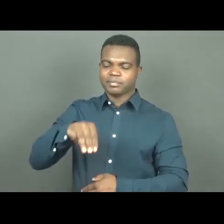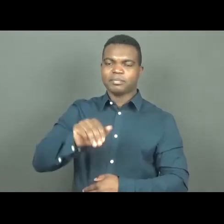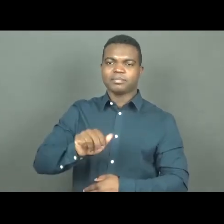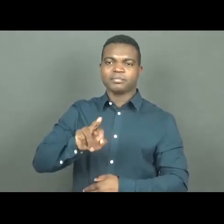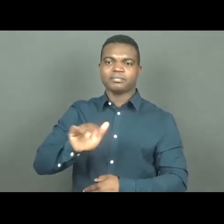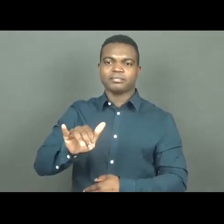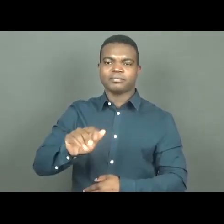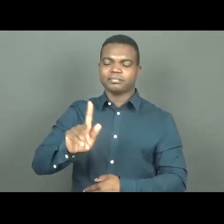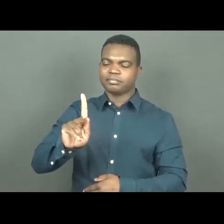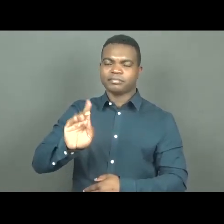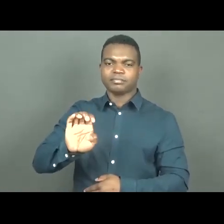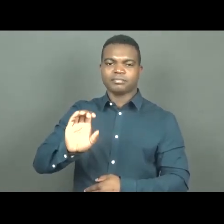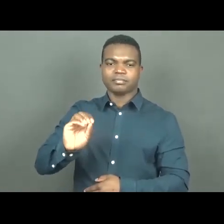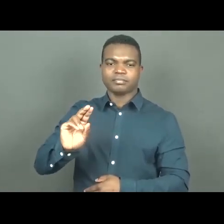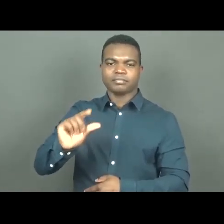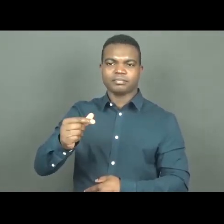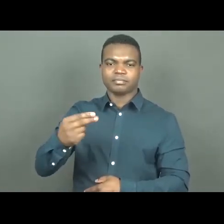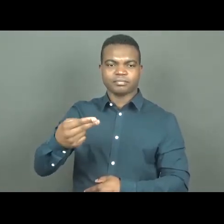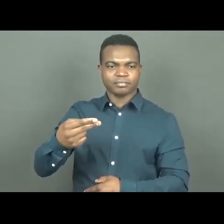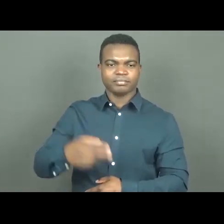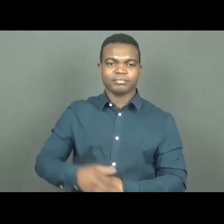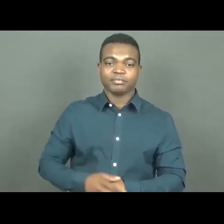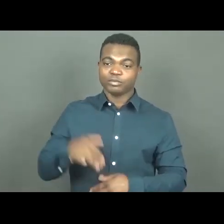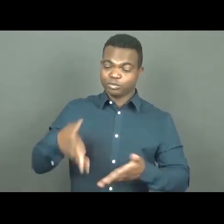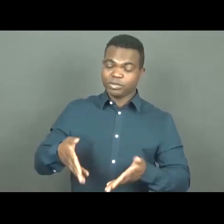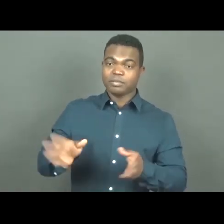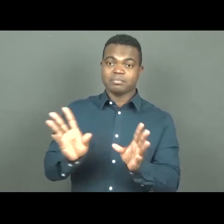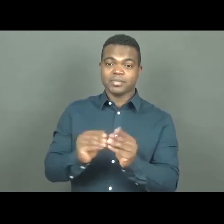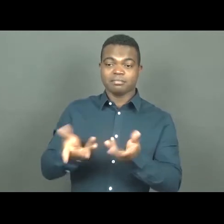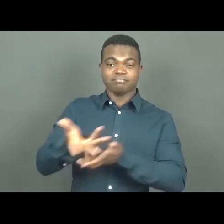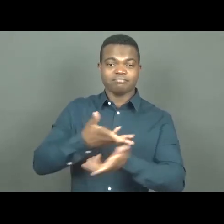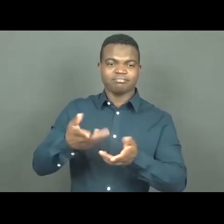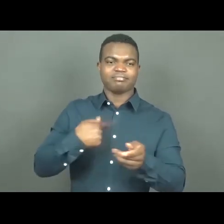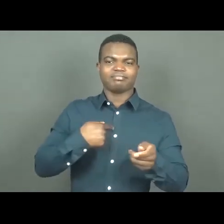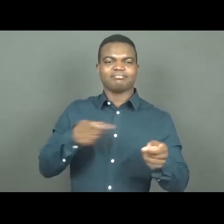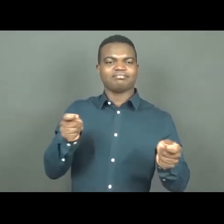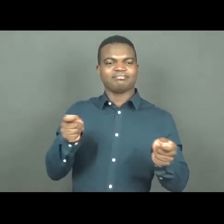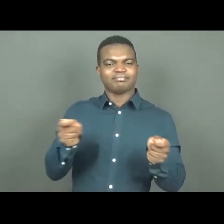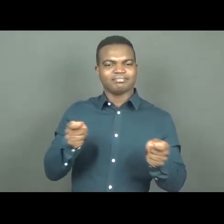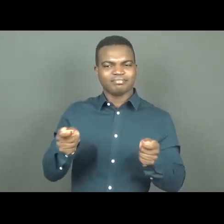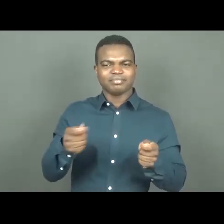with some housekeeping rules. This session is being recorded and will be posted online